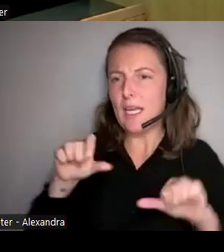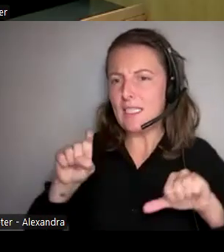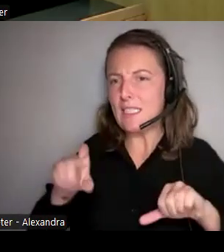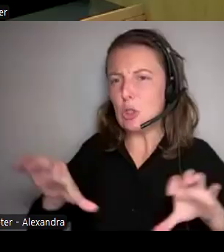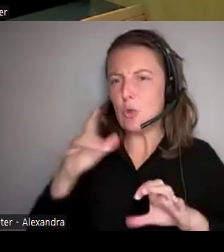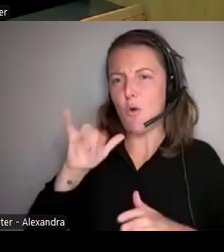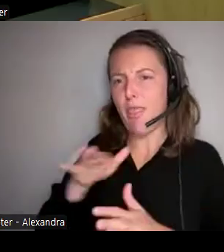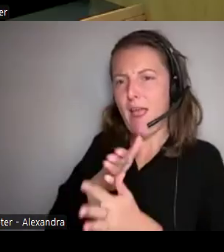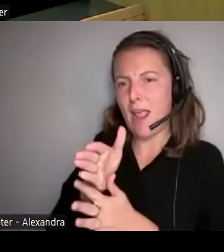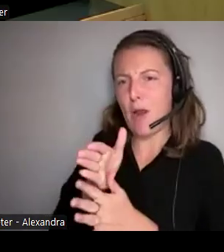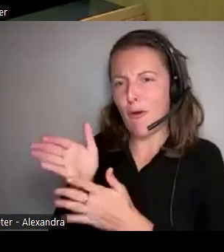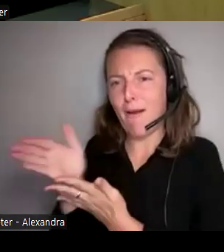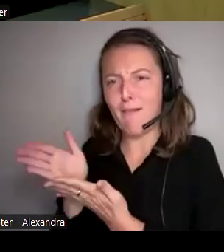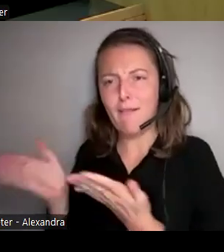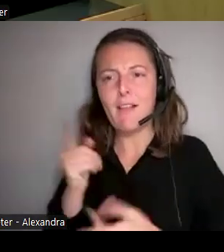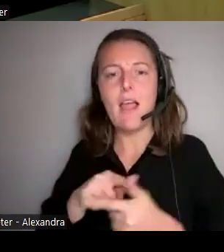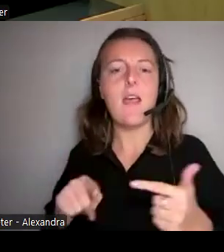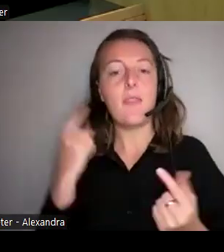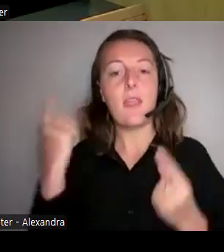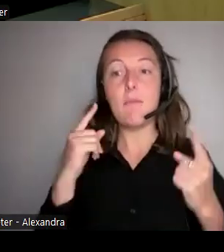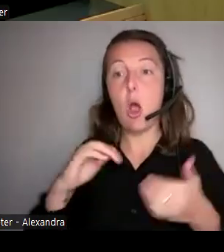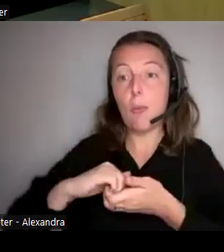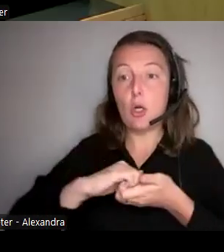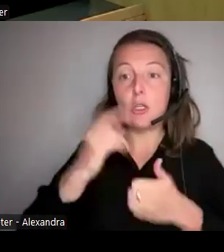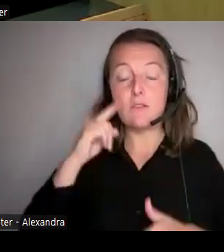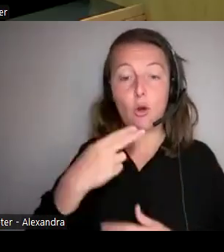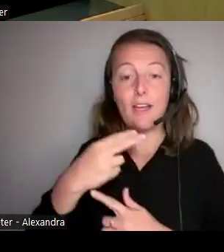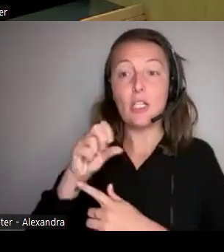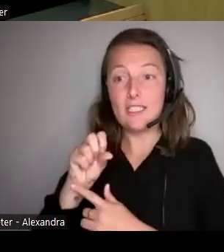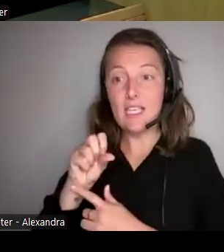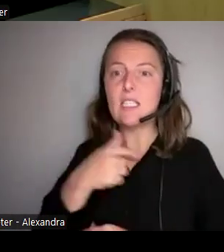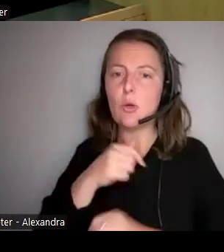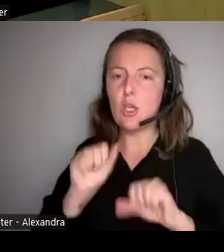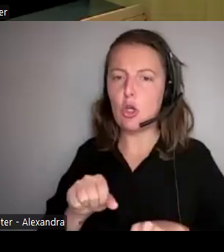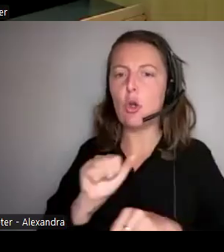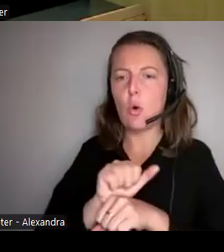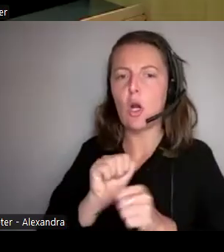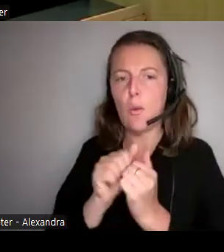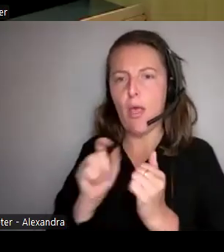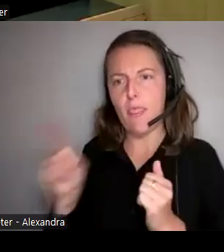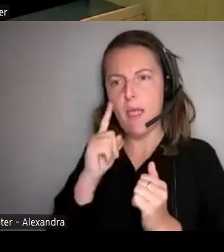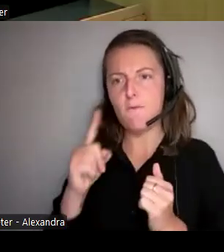then thinking about partners in um in HHS that we would work with to kind of extend um the work that